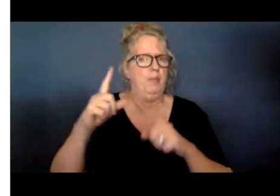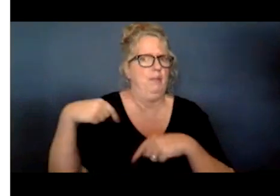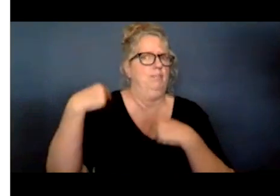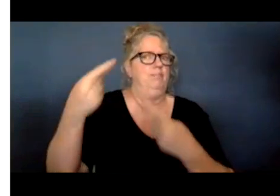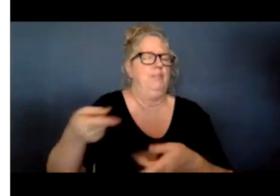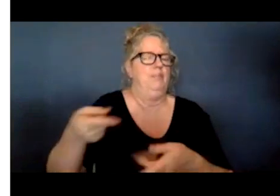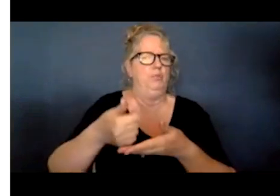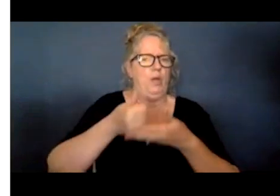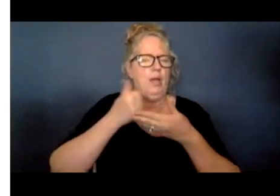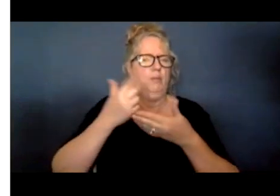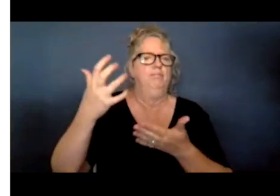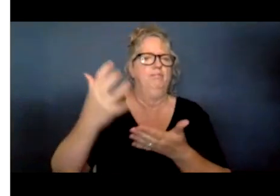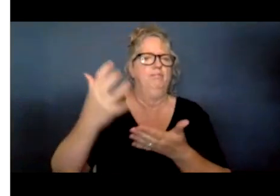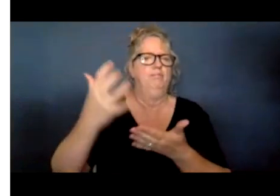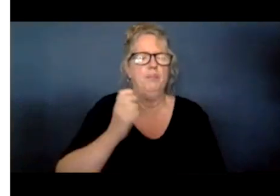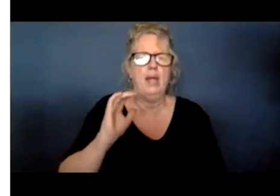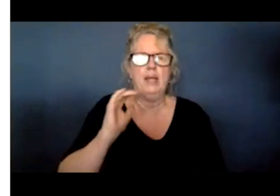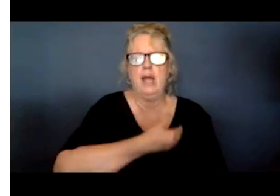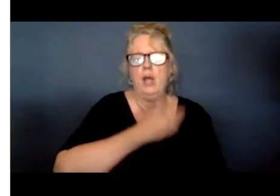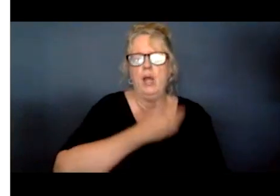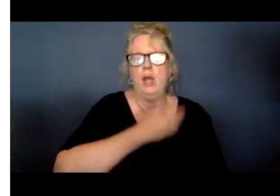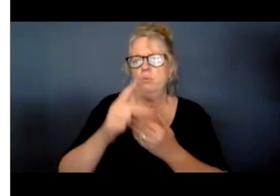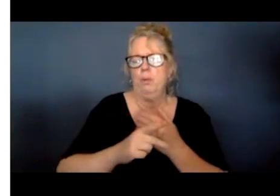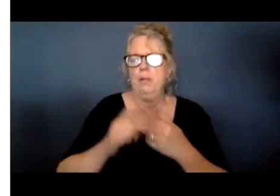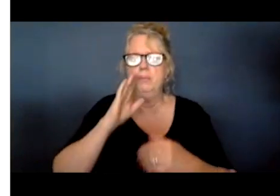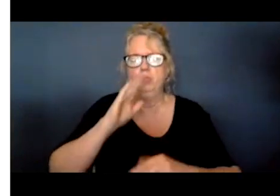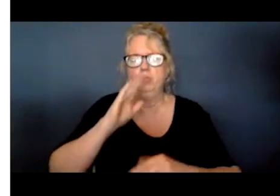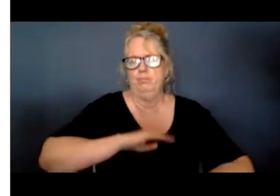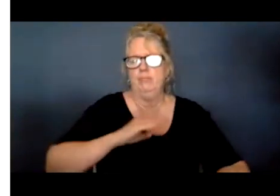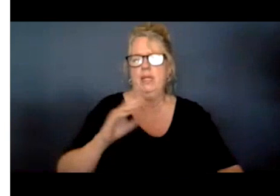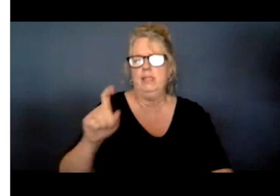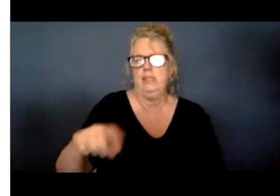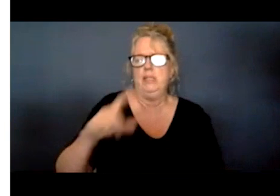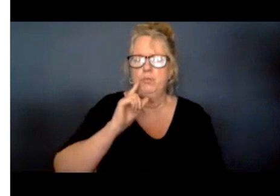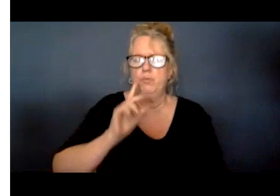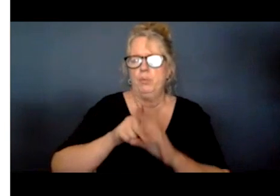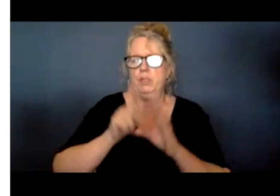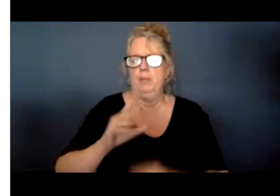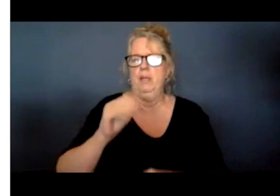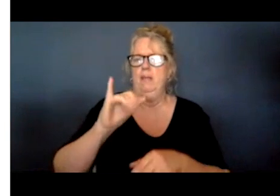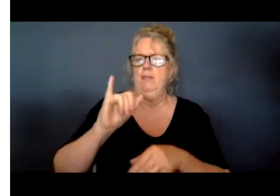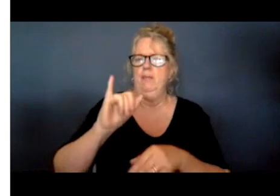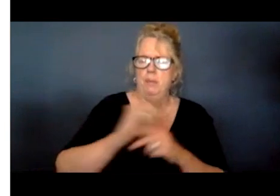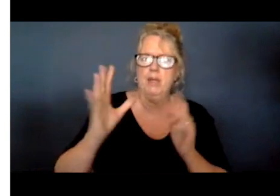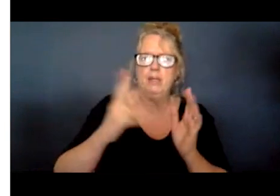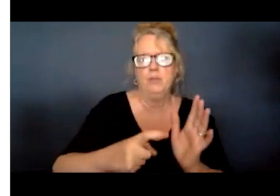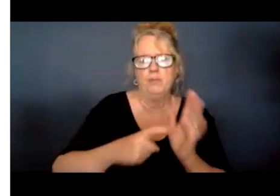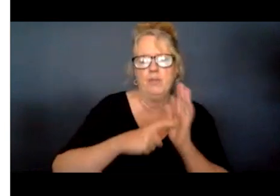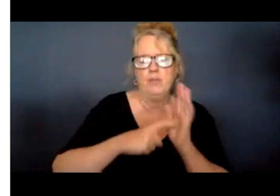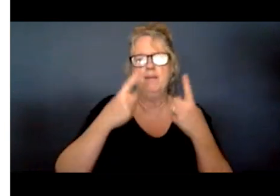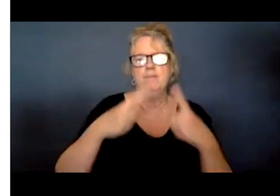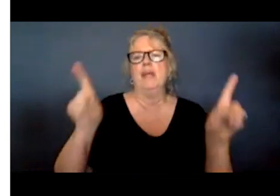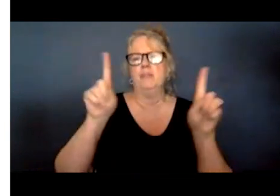optimize our program to meet participants’ needs and industry demands effectively.